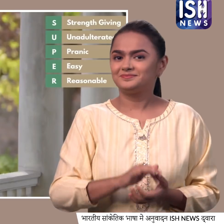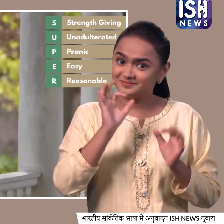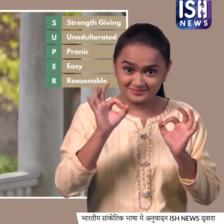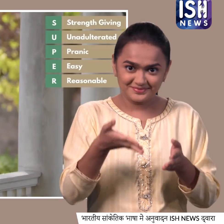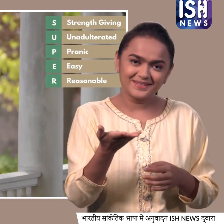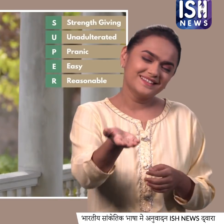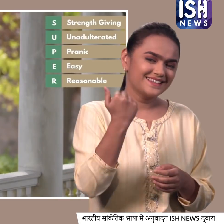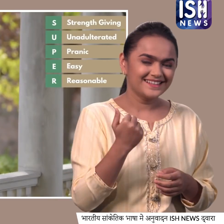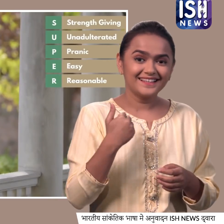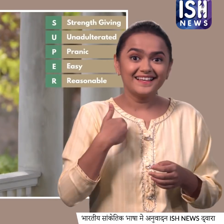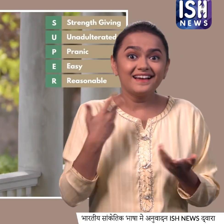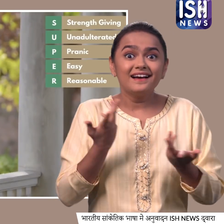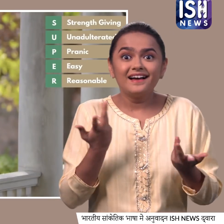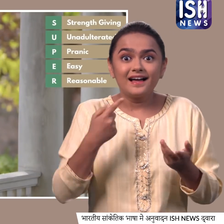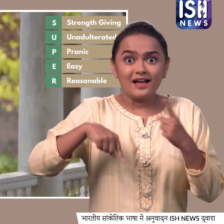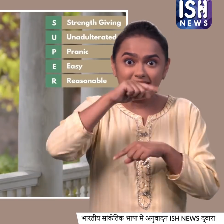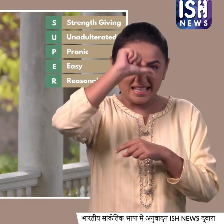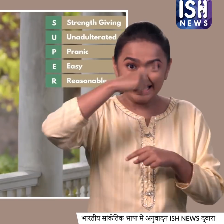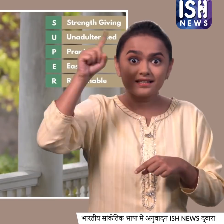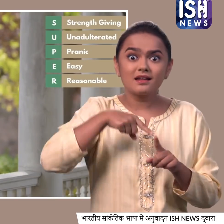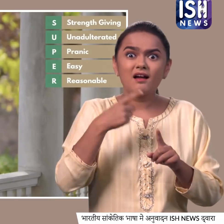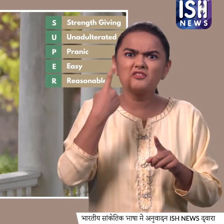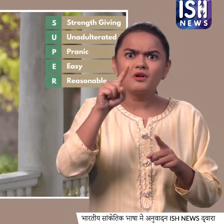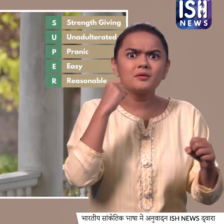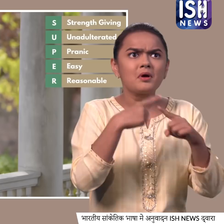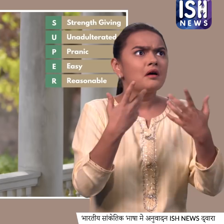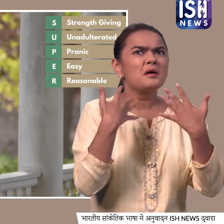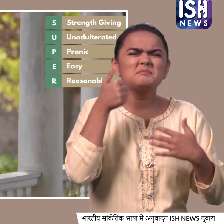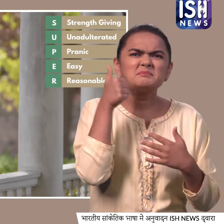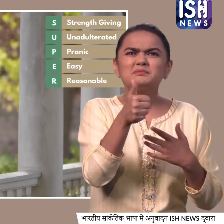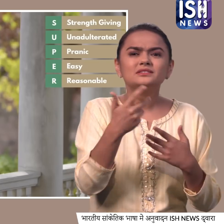Come, let's find out what are the best sprouts that can be grown in India